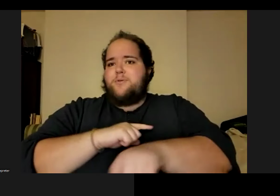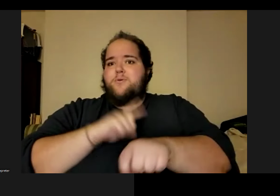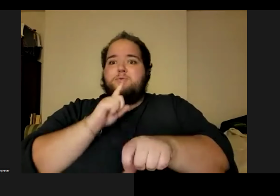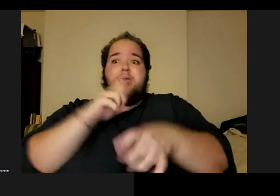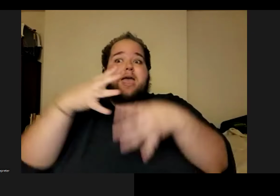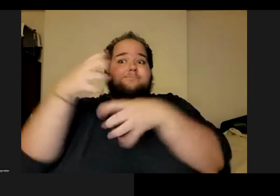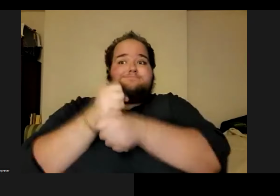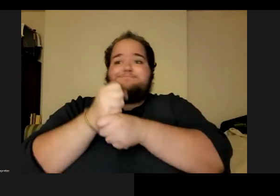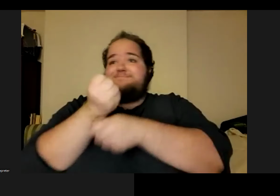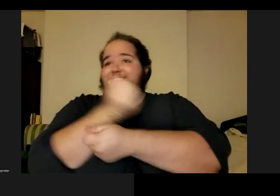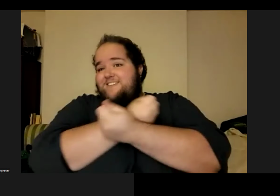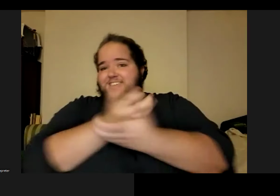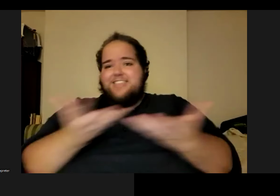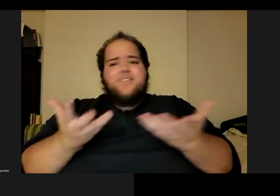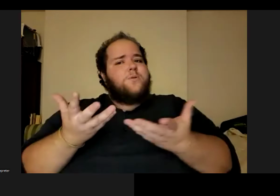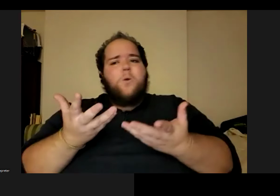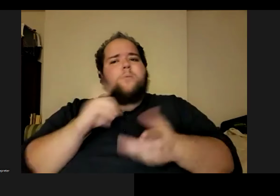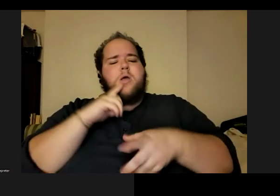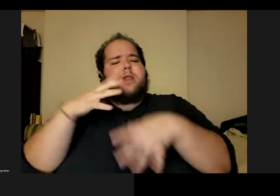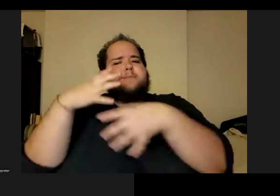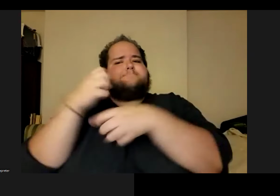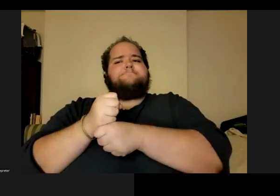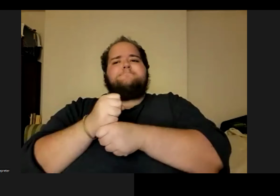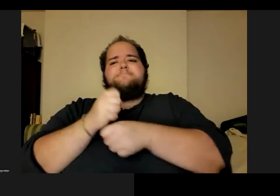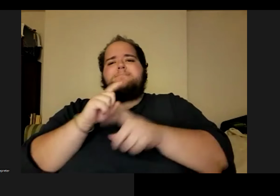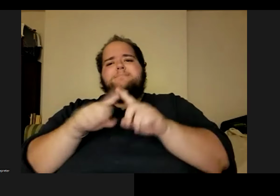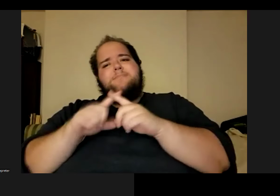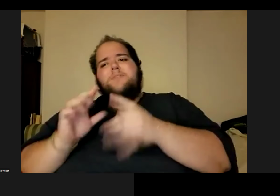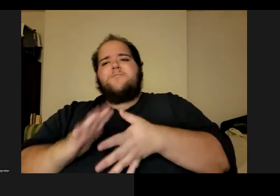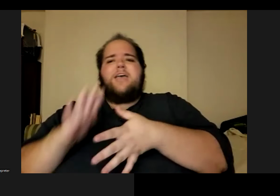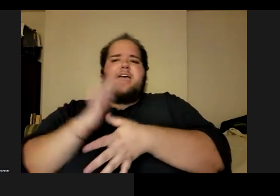But it's like a brief kind of giving highlights, but talking about it like a story